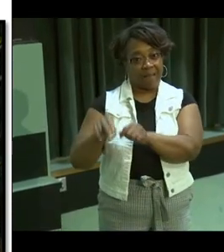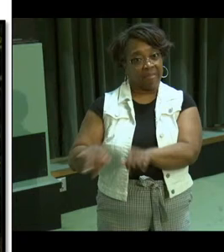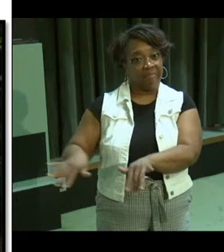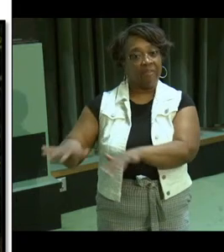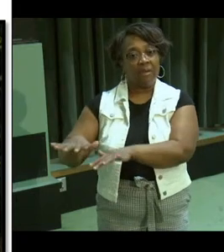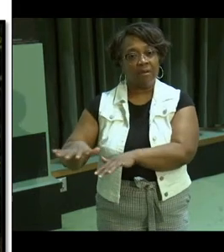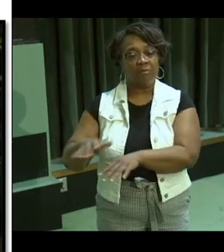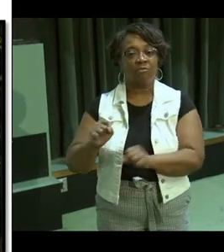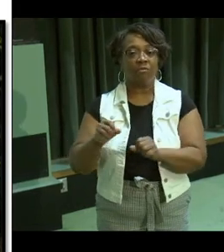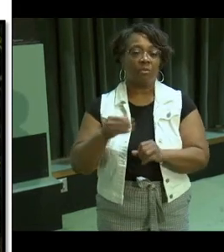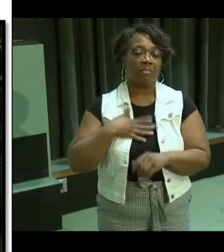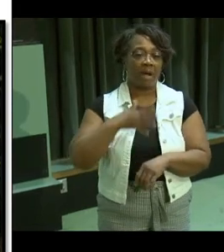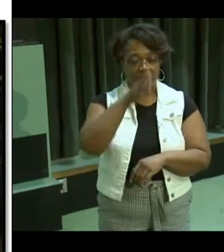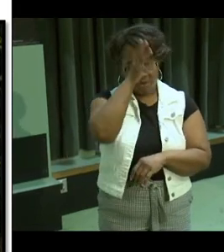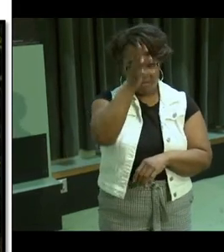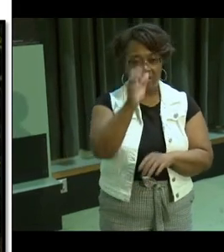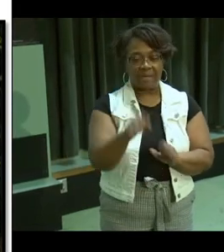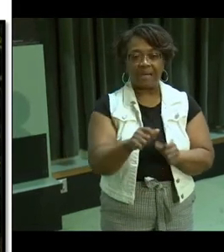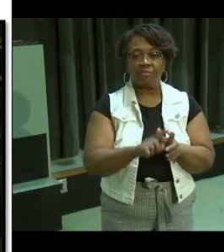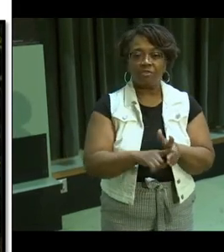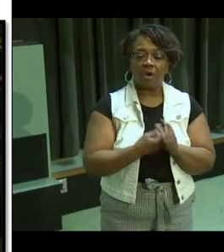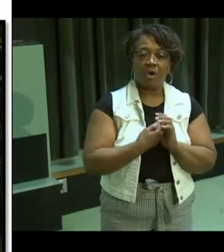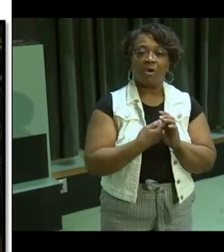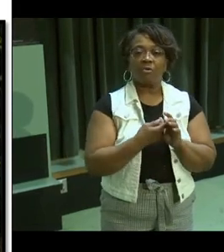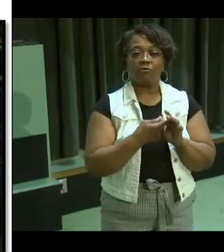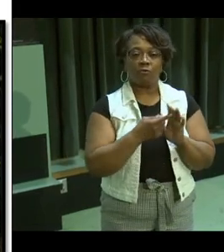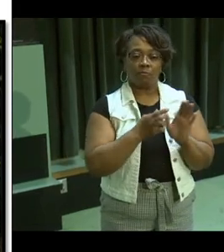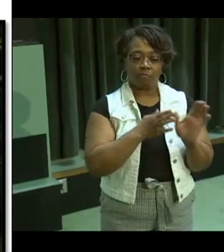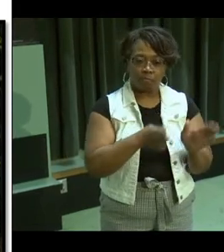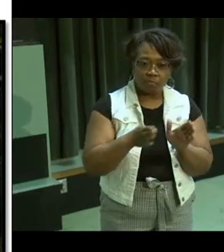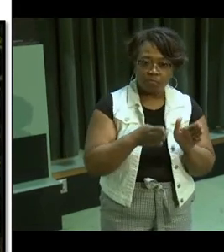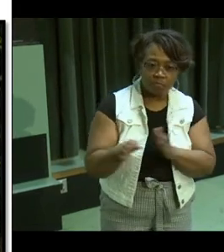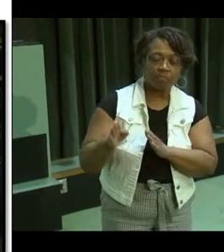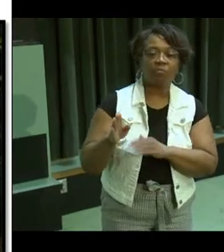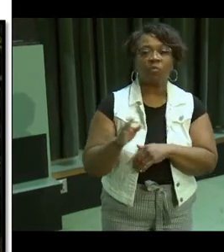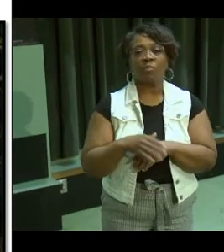fields so that my grandfather